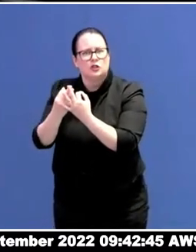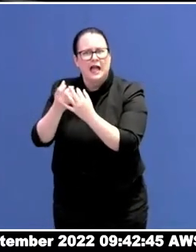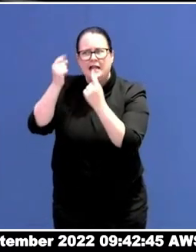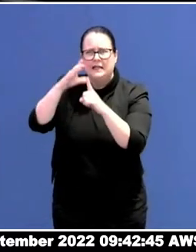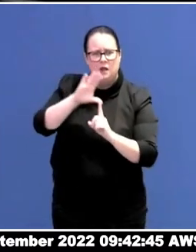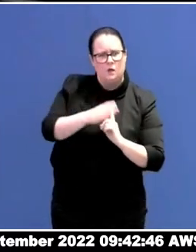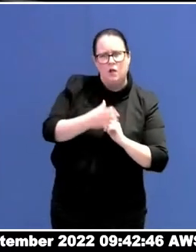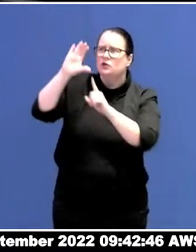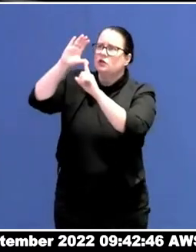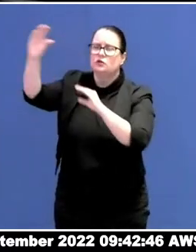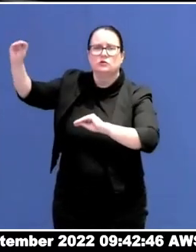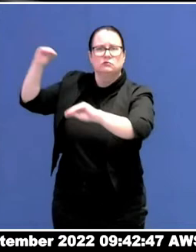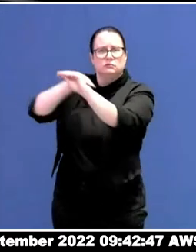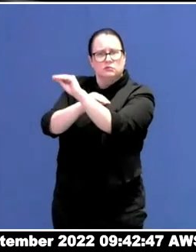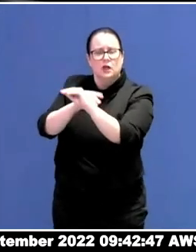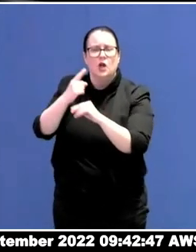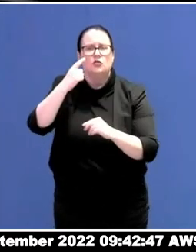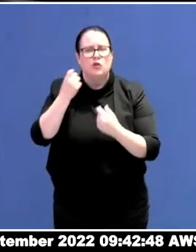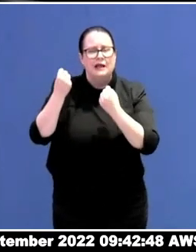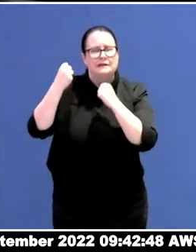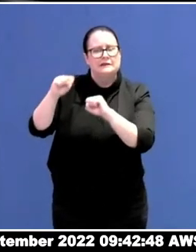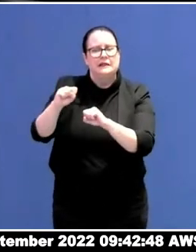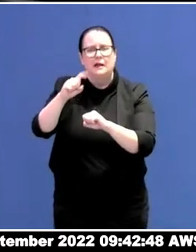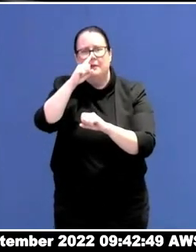eliminate racism and oppression amongst those people in custody.